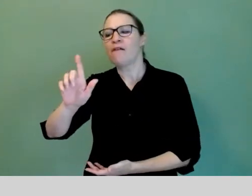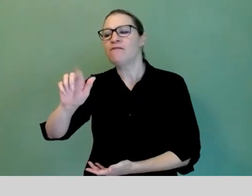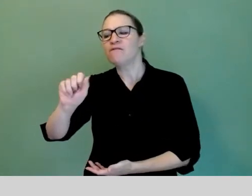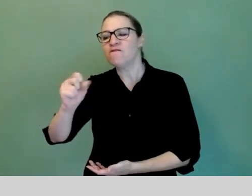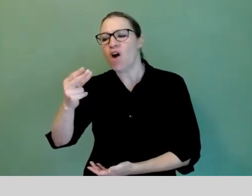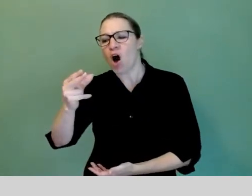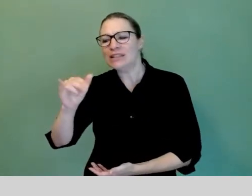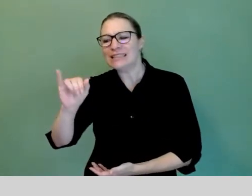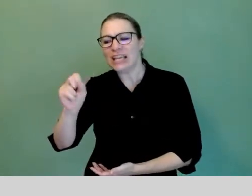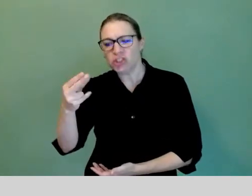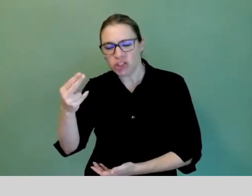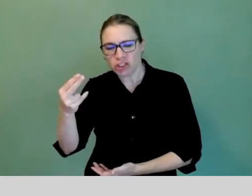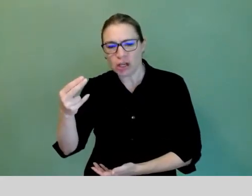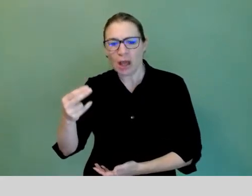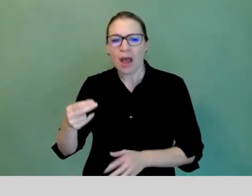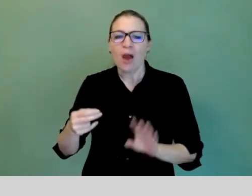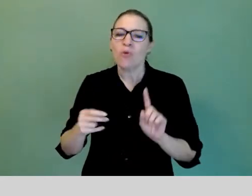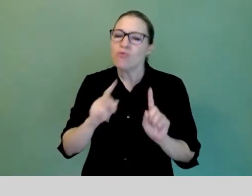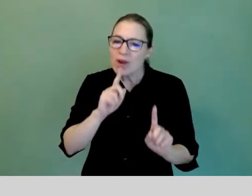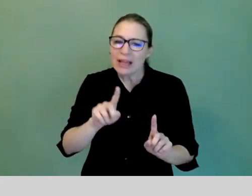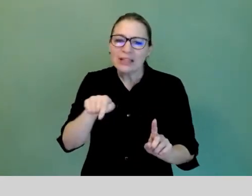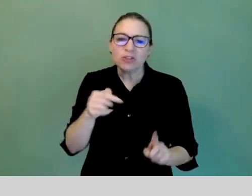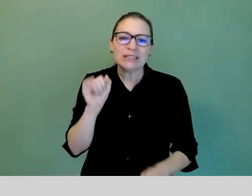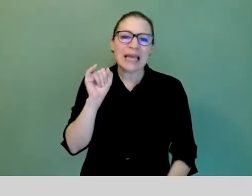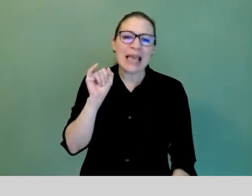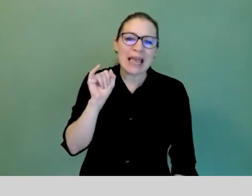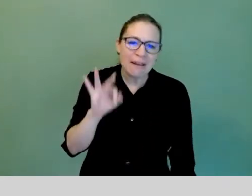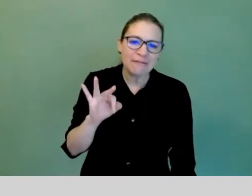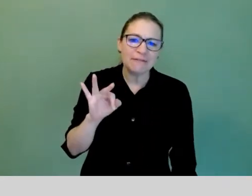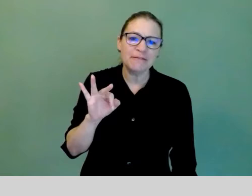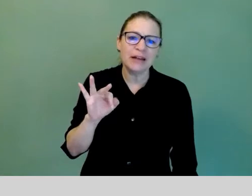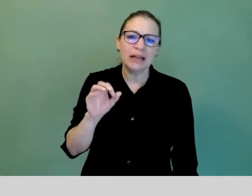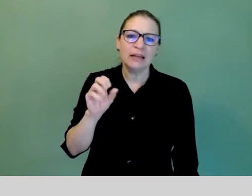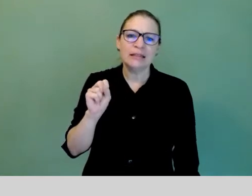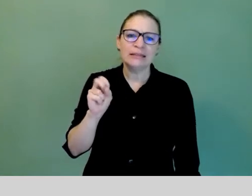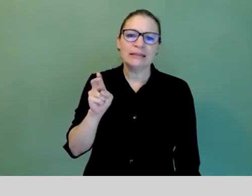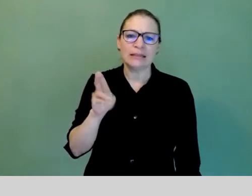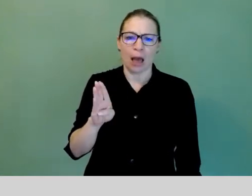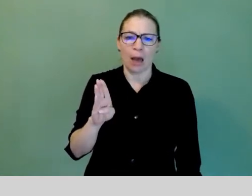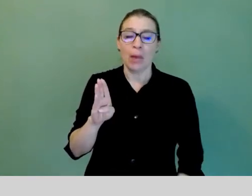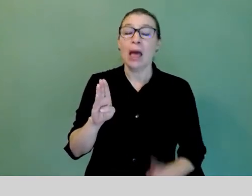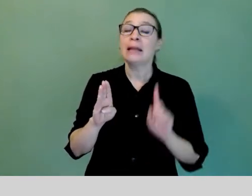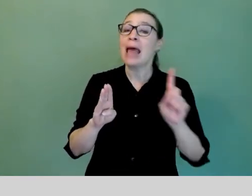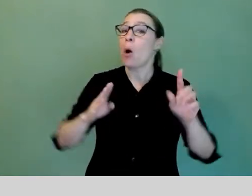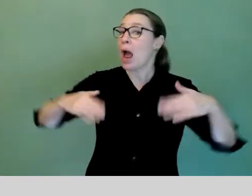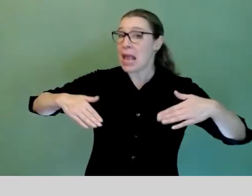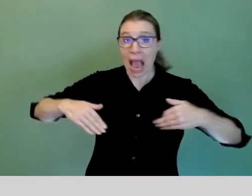It's really just an if statement. Now, note that I haven't shown you how to implement False-ish.